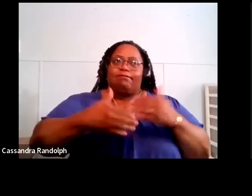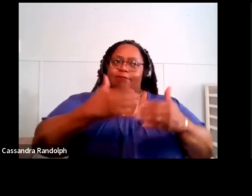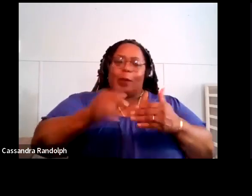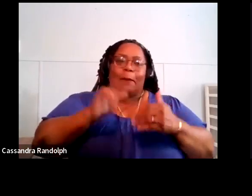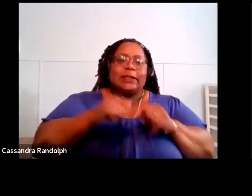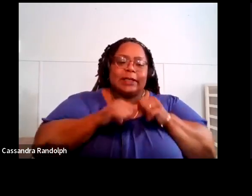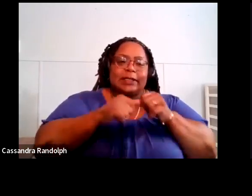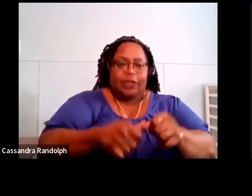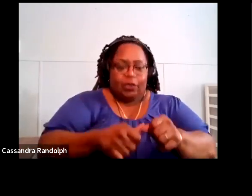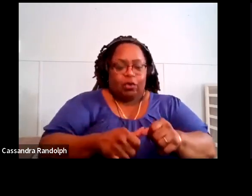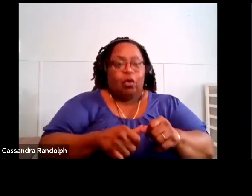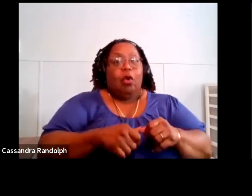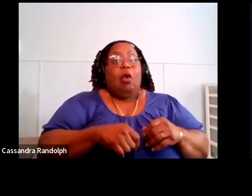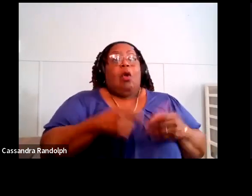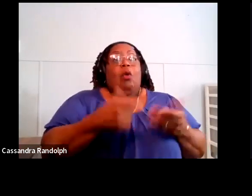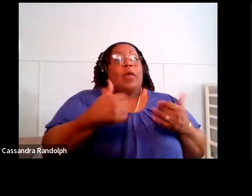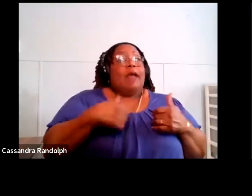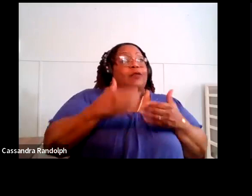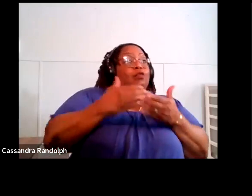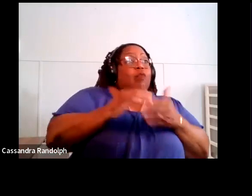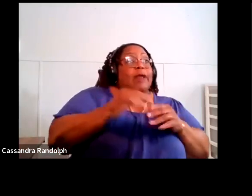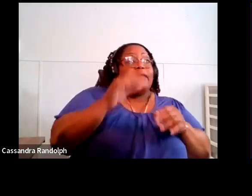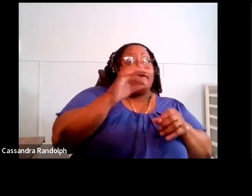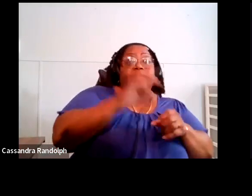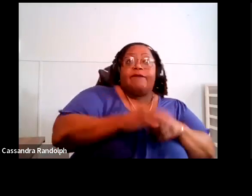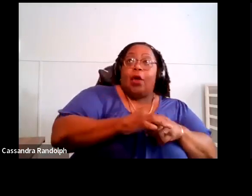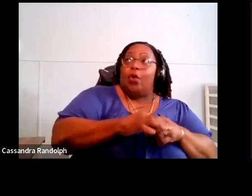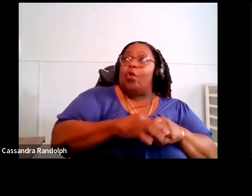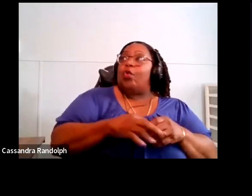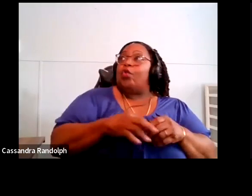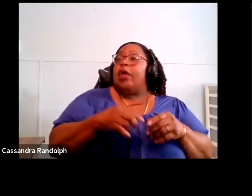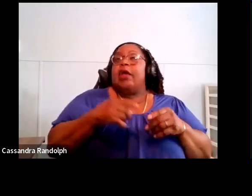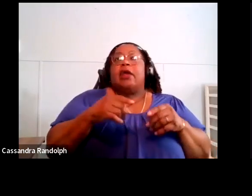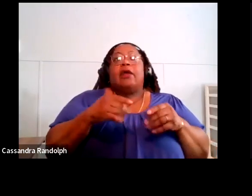listed so many different